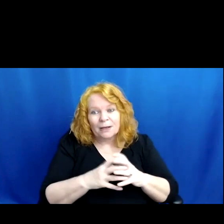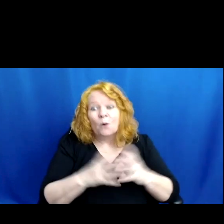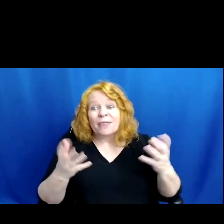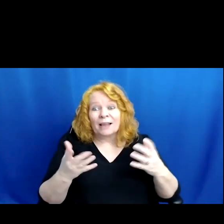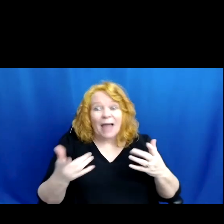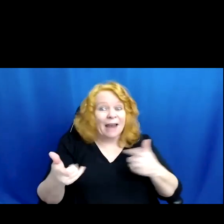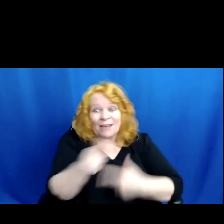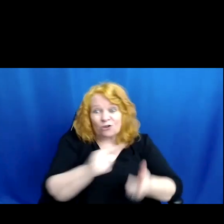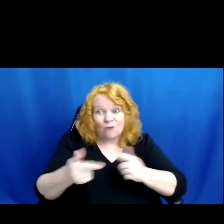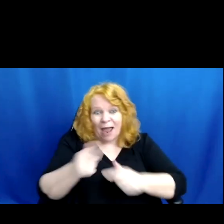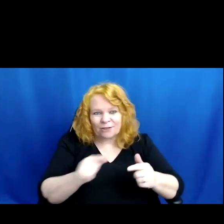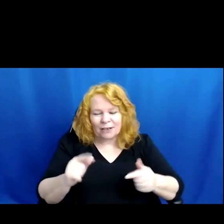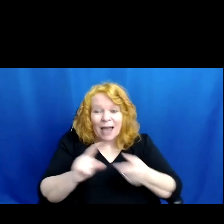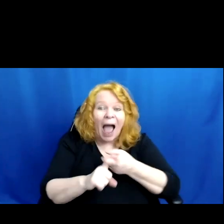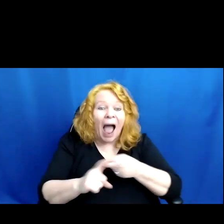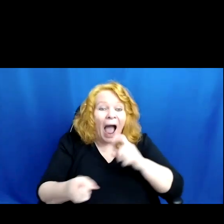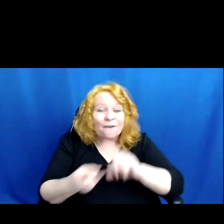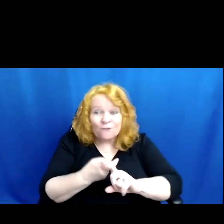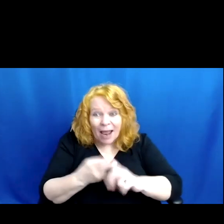Our friends Marvin will be involved in that.